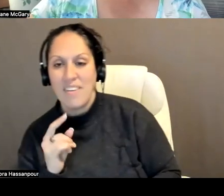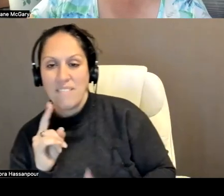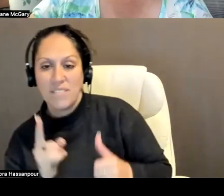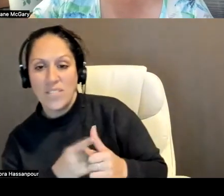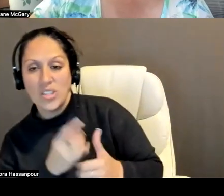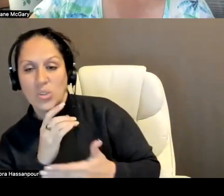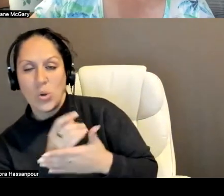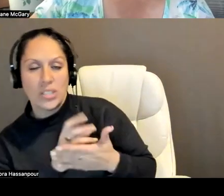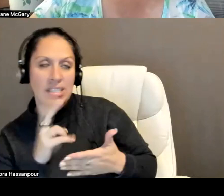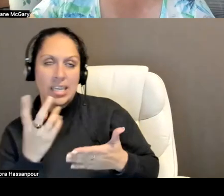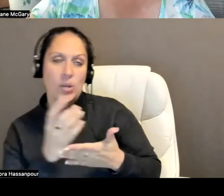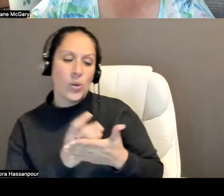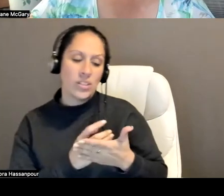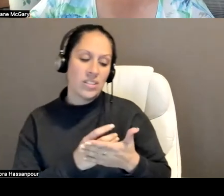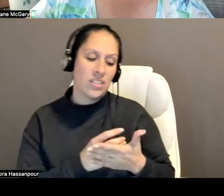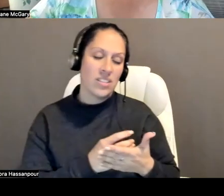second course, you know, third course,